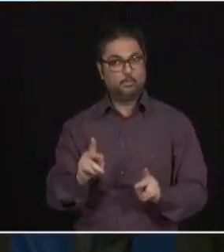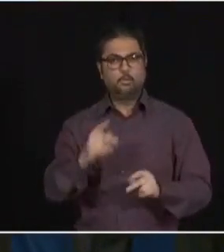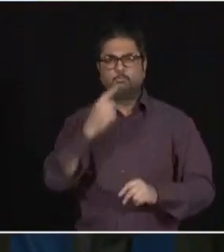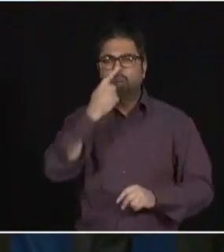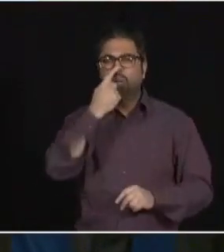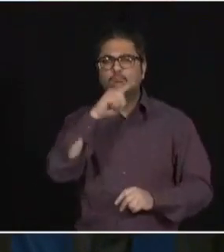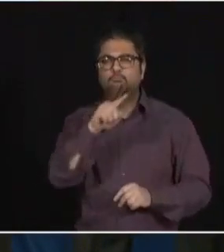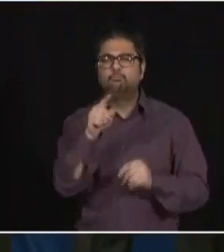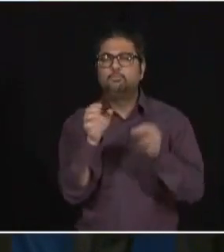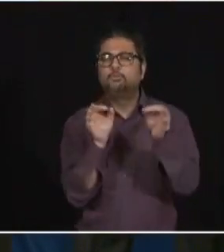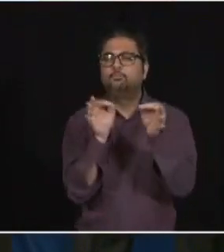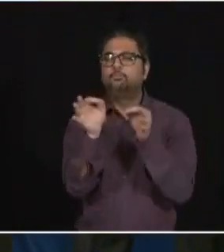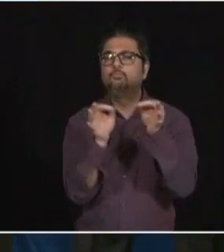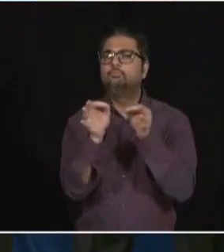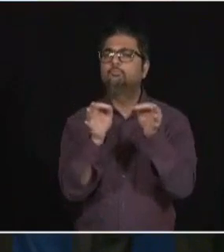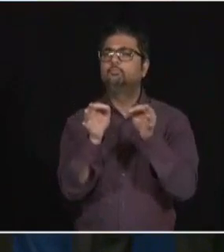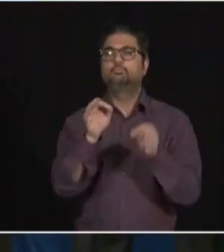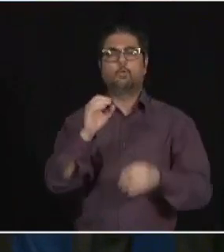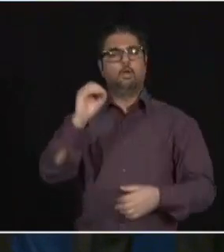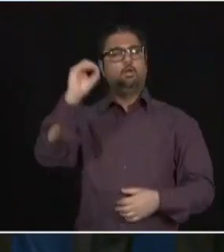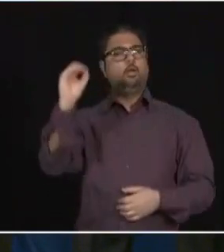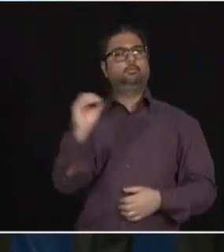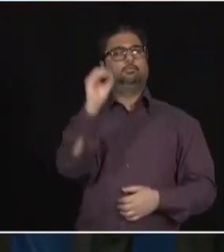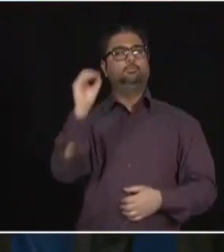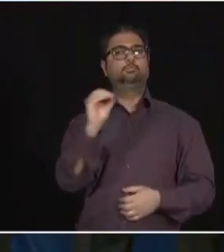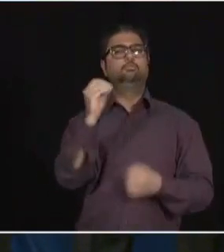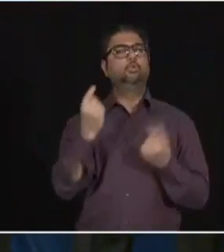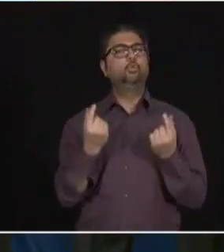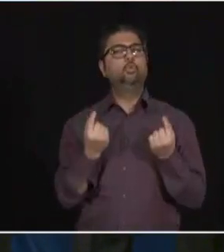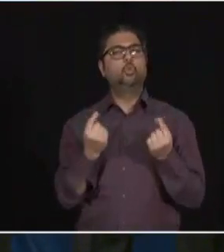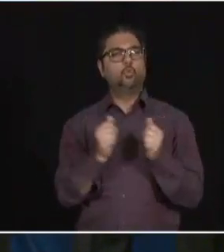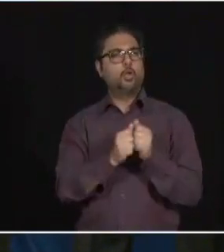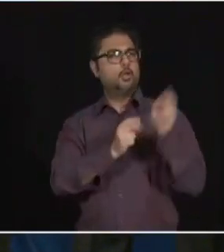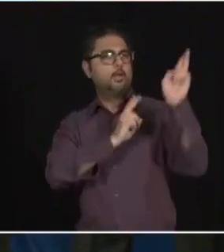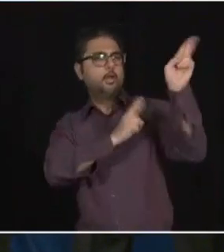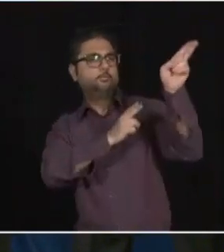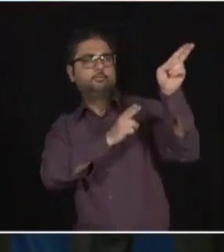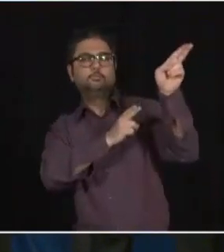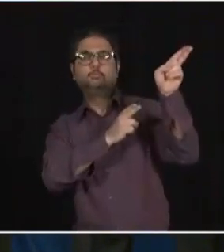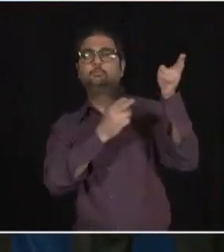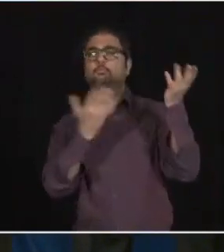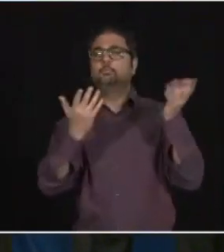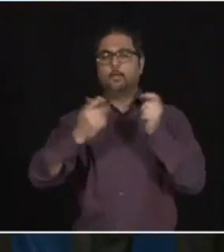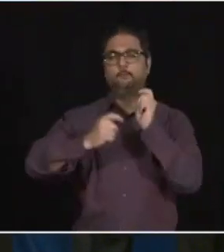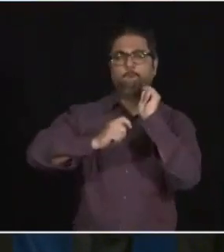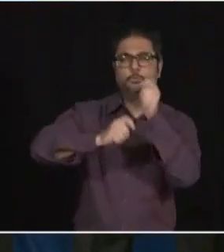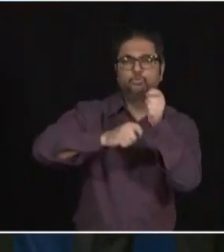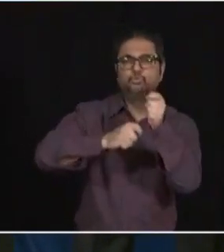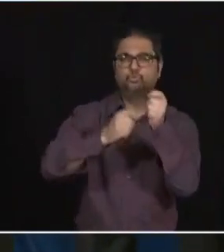will approach the hunt hunting and the fishing seasons that are upcoming? Sure.